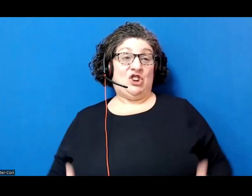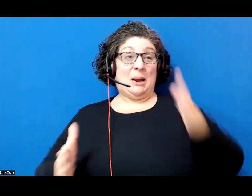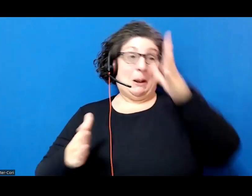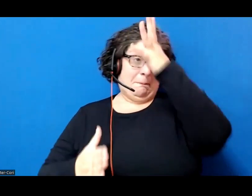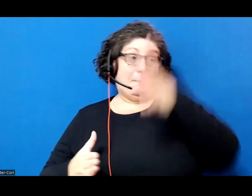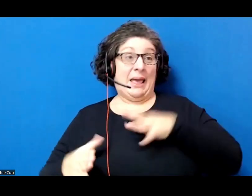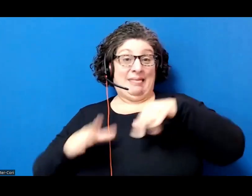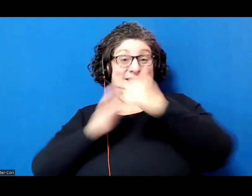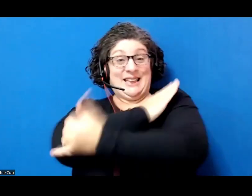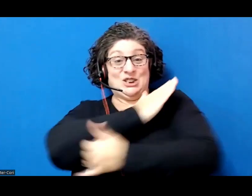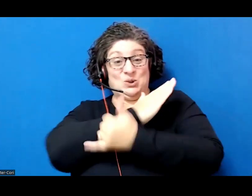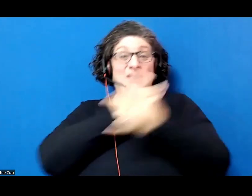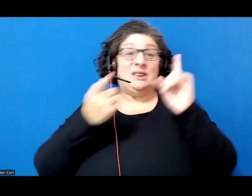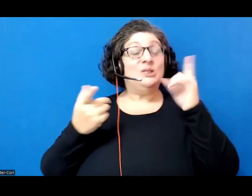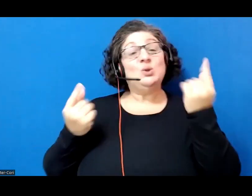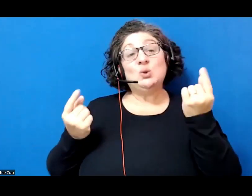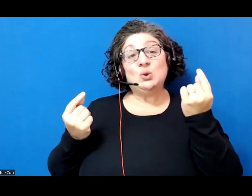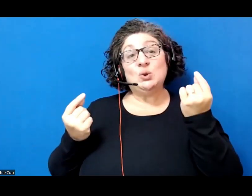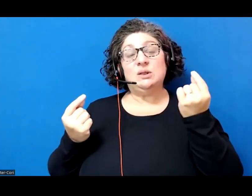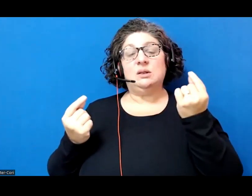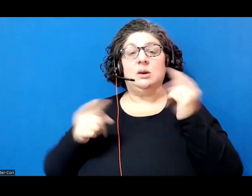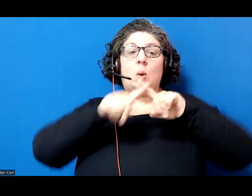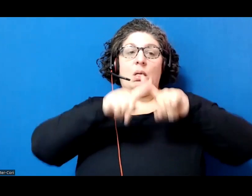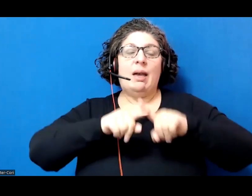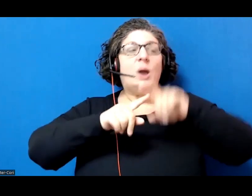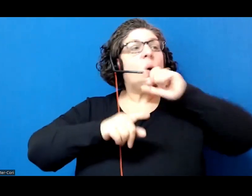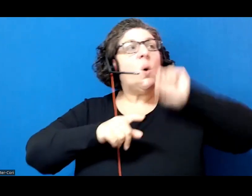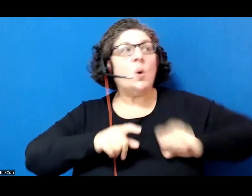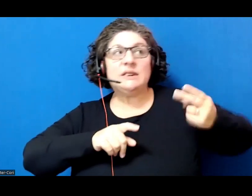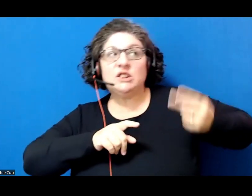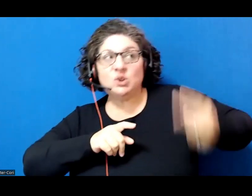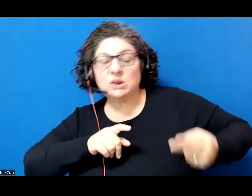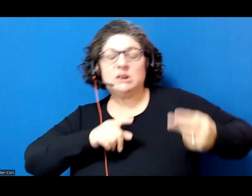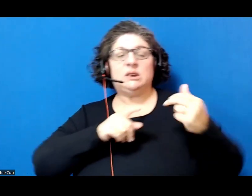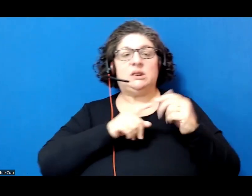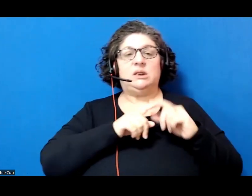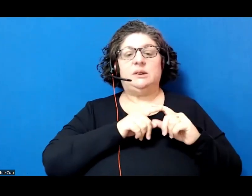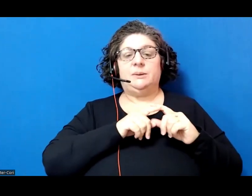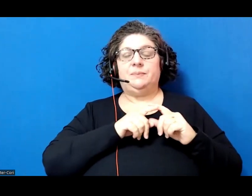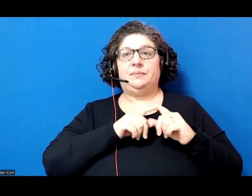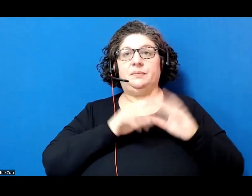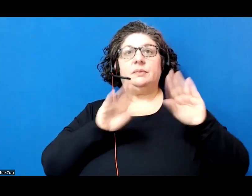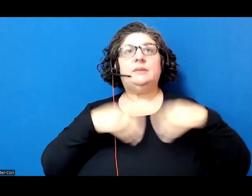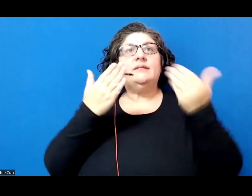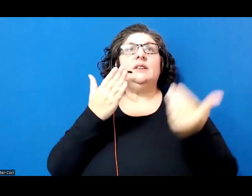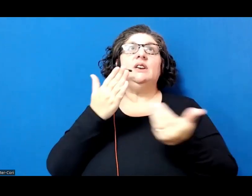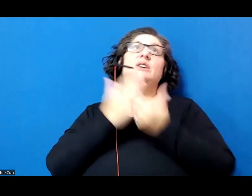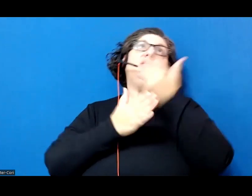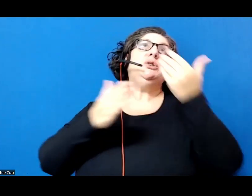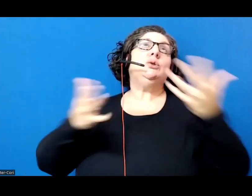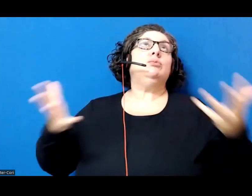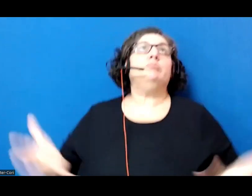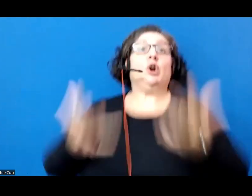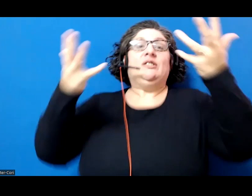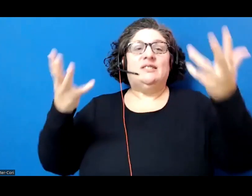To basically, you know, rely on that old history and sort of giveit a new burst of continuing